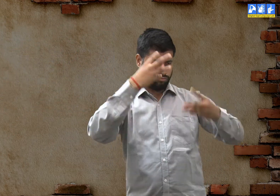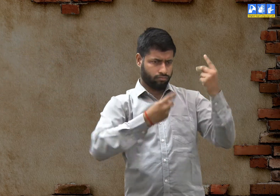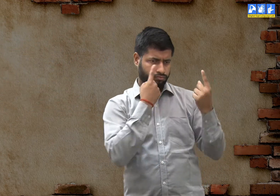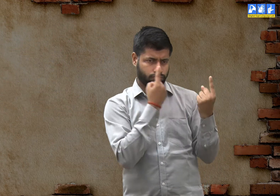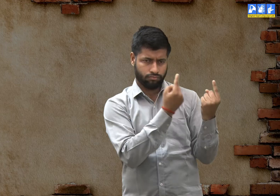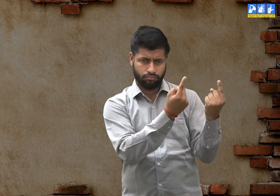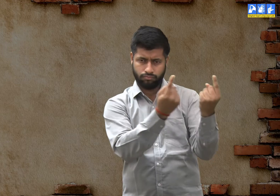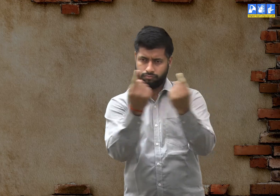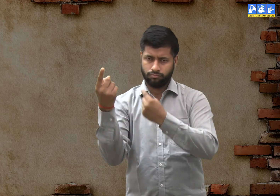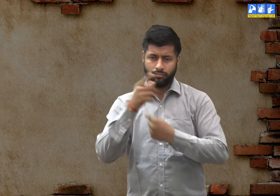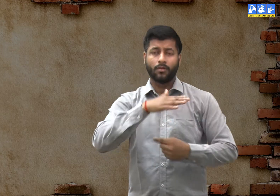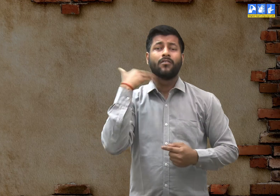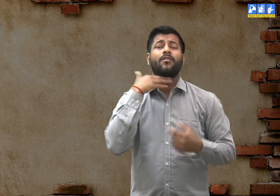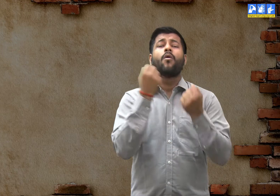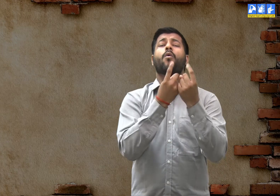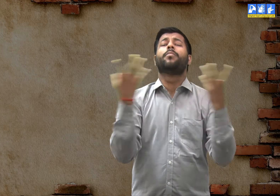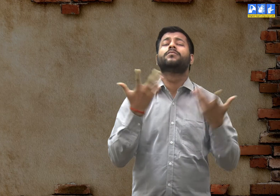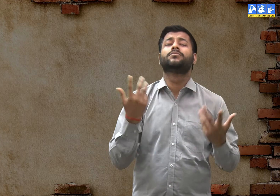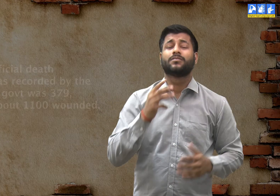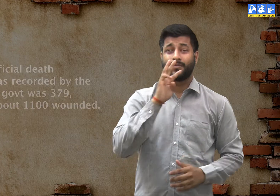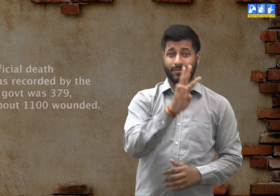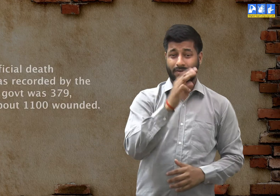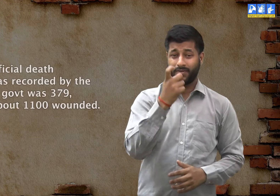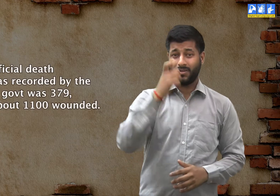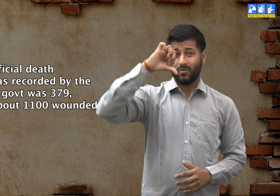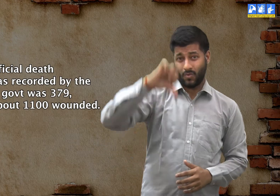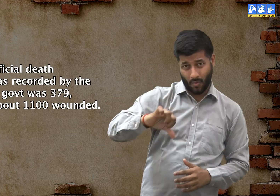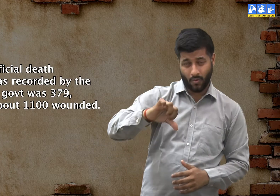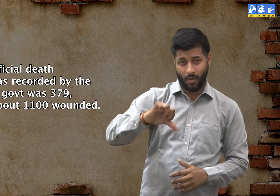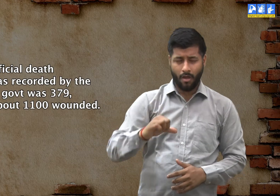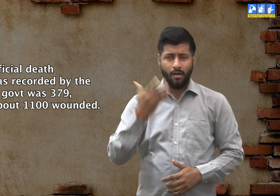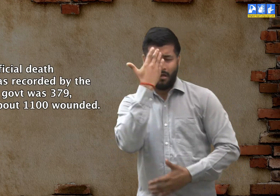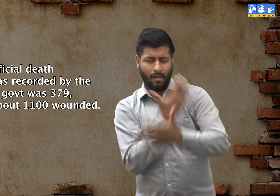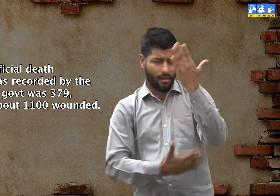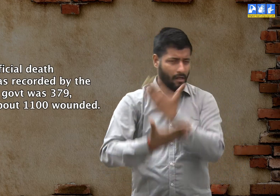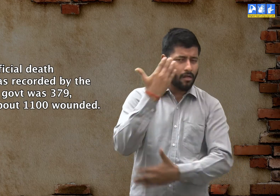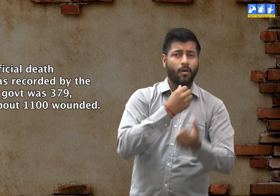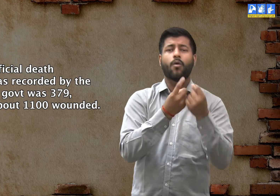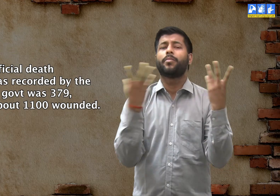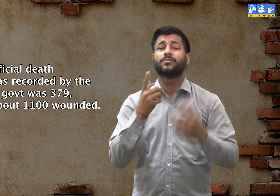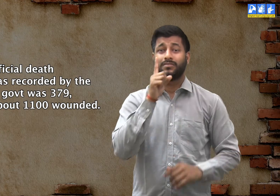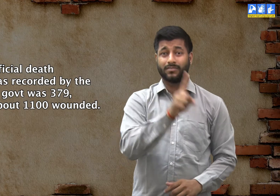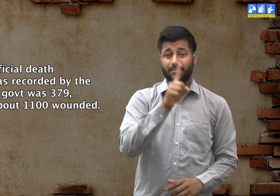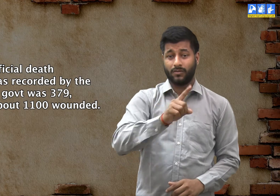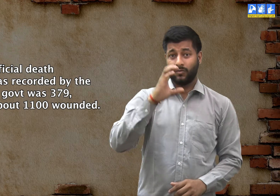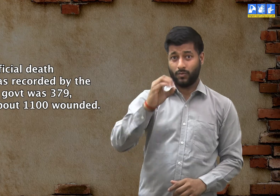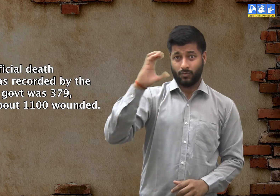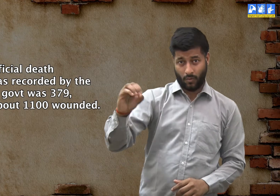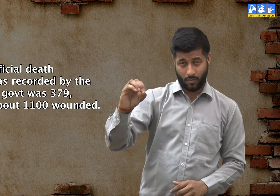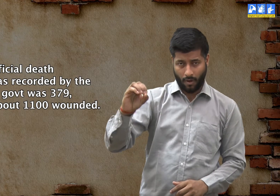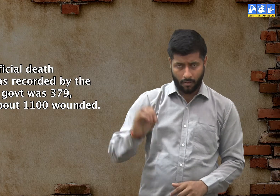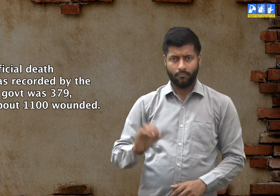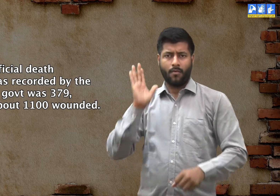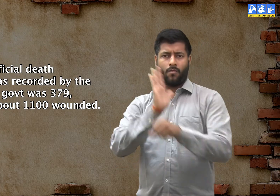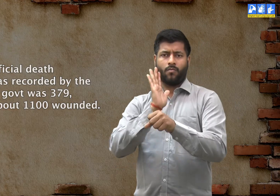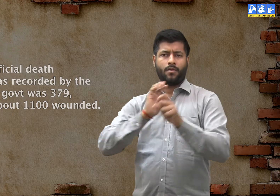The official death count as recorded by the British government was 379 with about 1100 wounded.